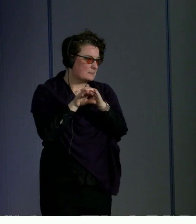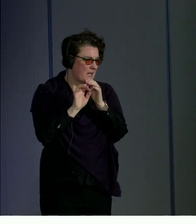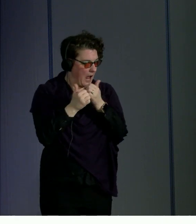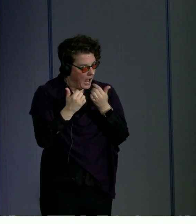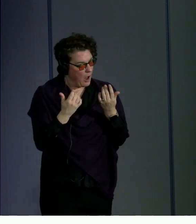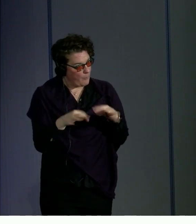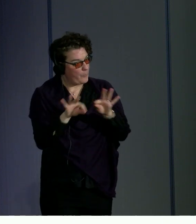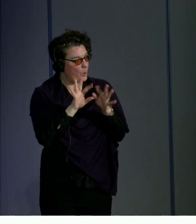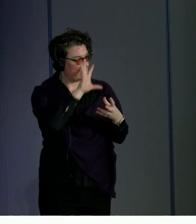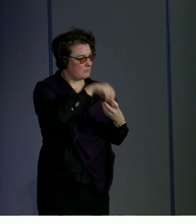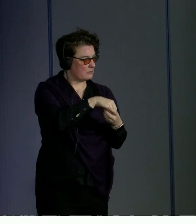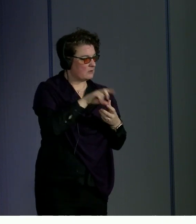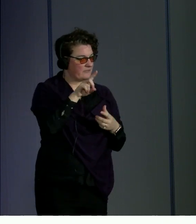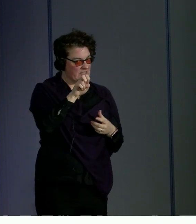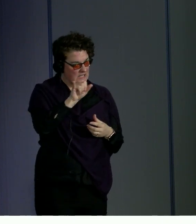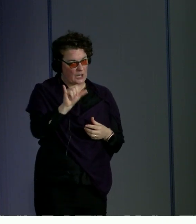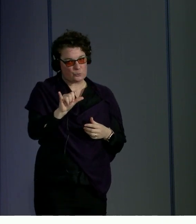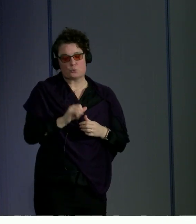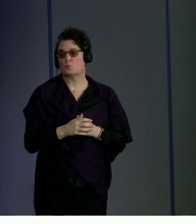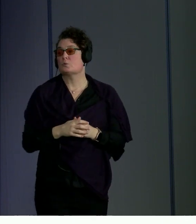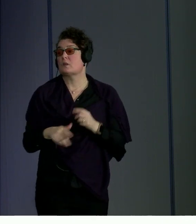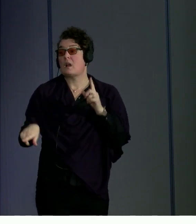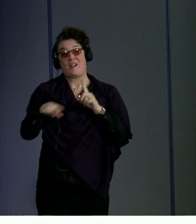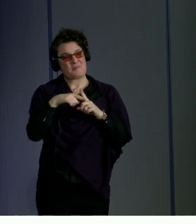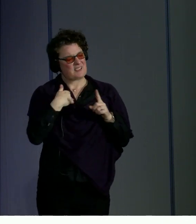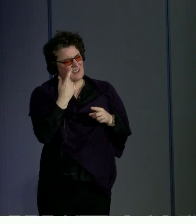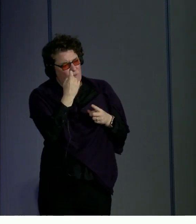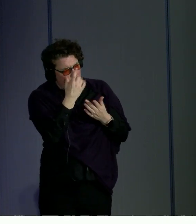So there's one more piece of this puzzle that we haven't brought up yet,